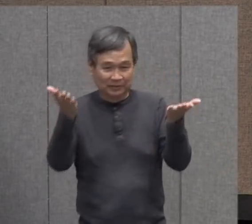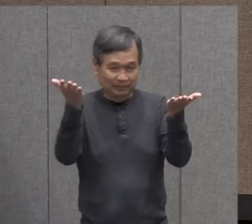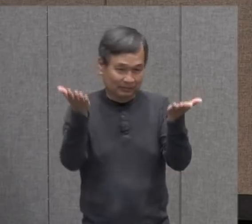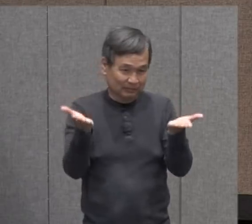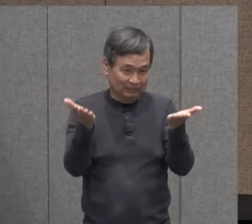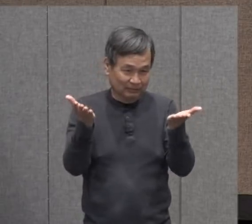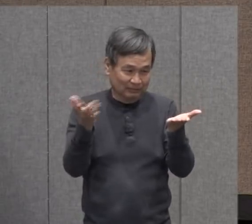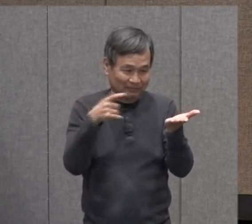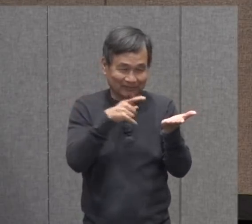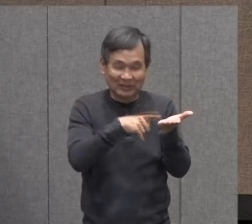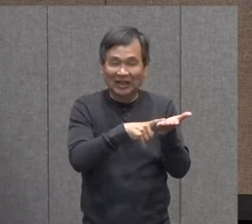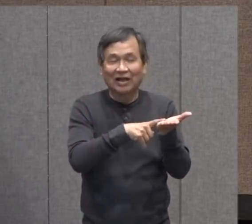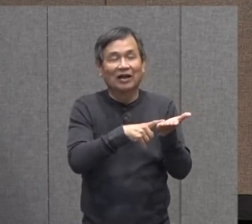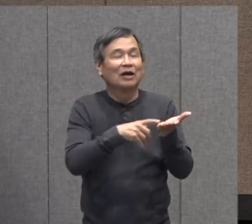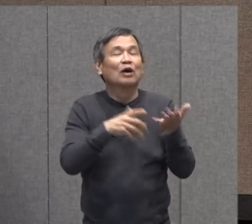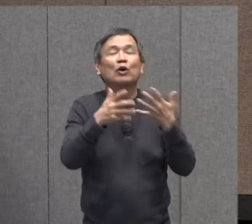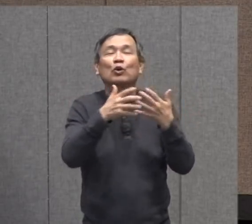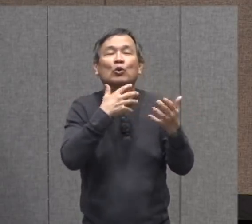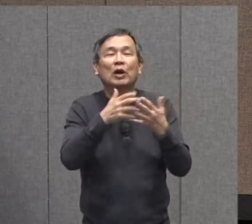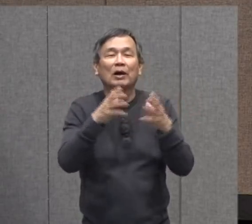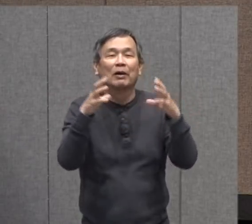than this basketball.